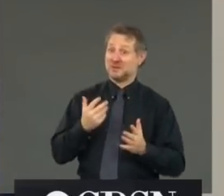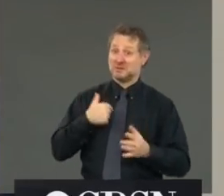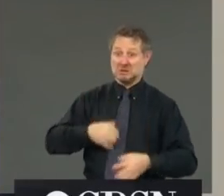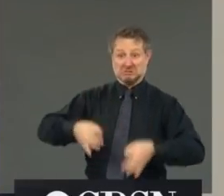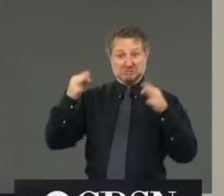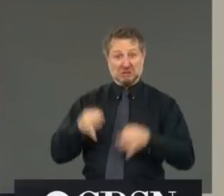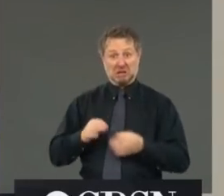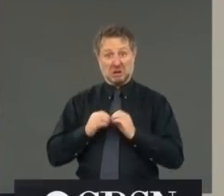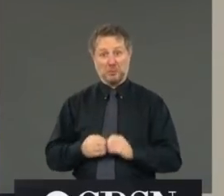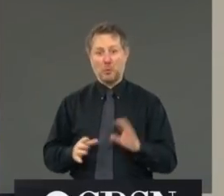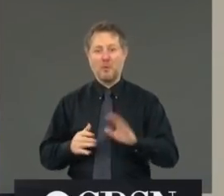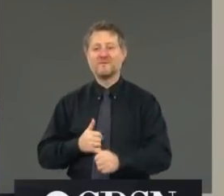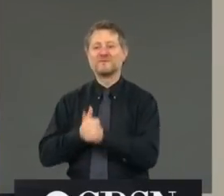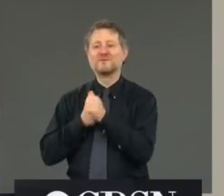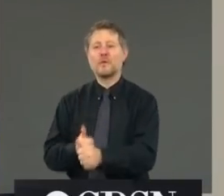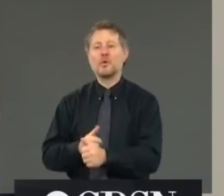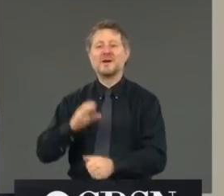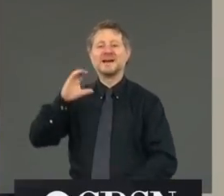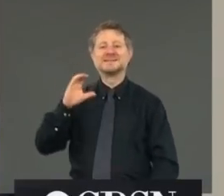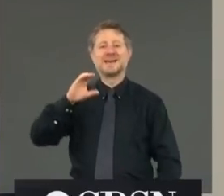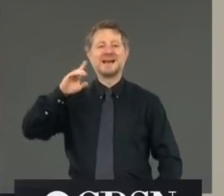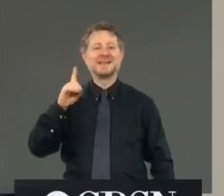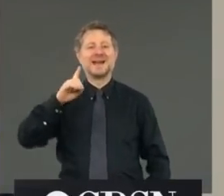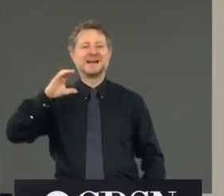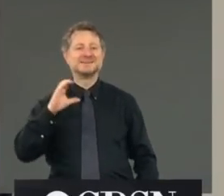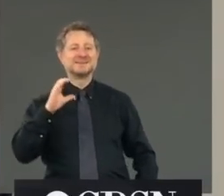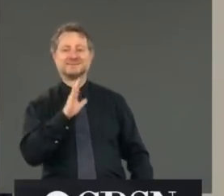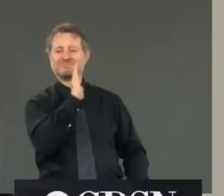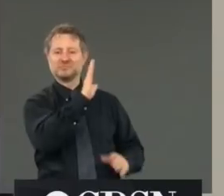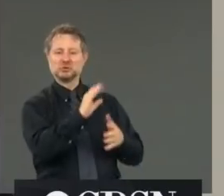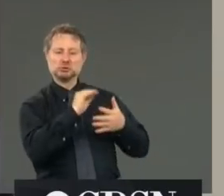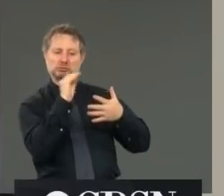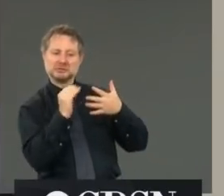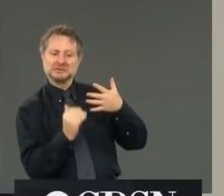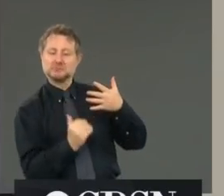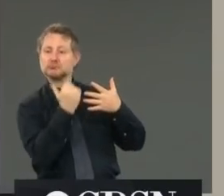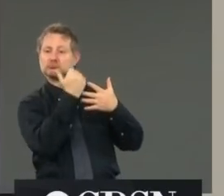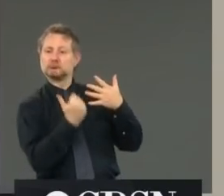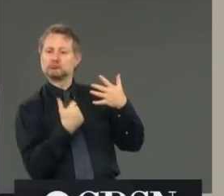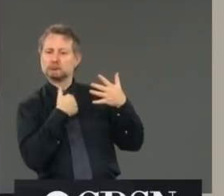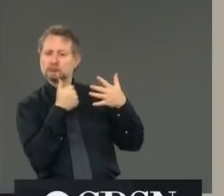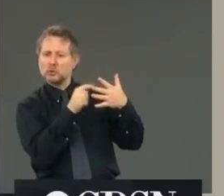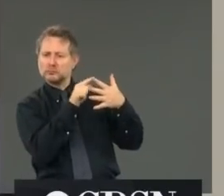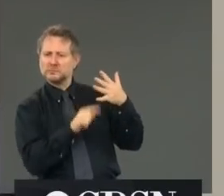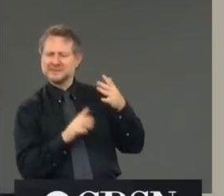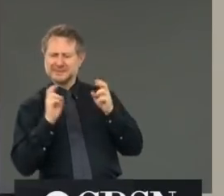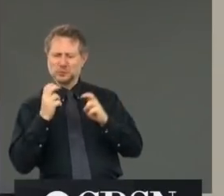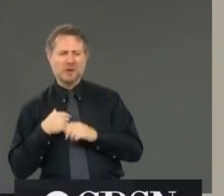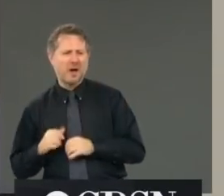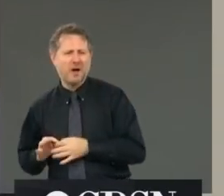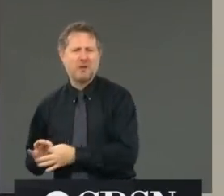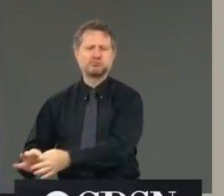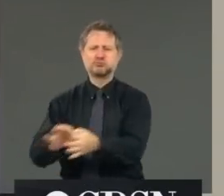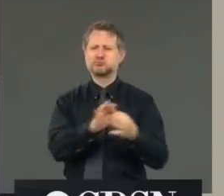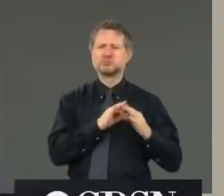THEY FALL IN LINE WITH ONE ANOTHER AND WE'RE VERY WELL TOGETHER ON THIS.